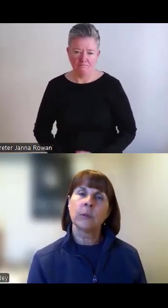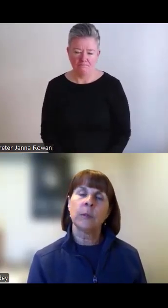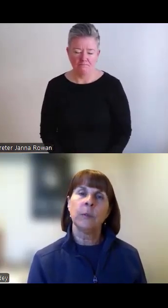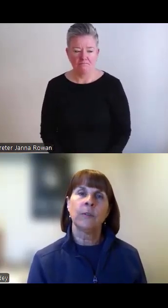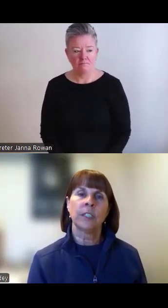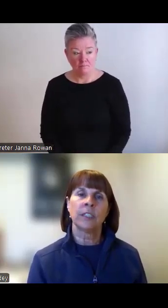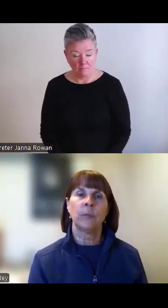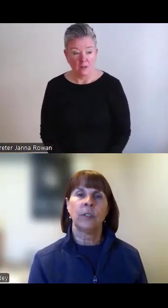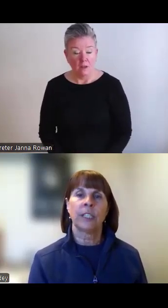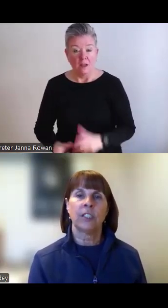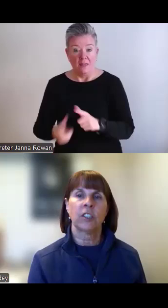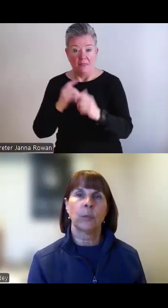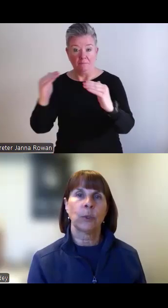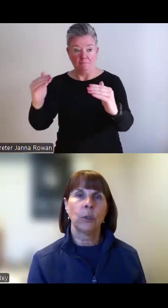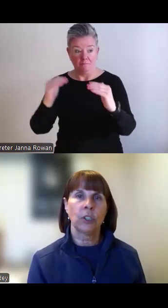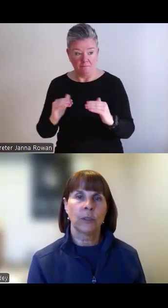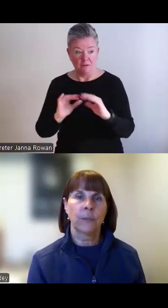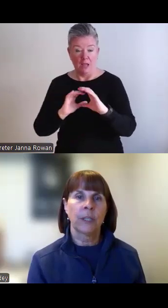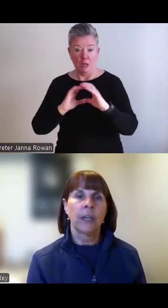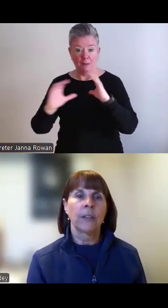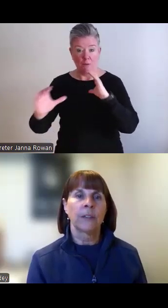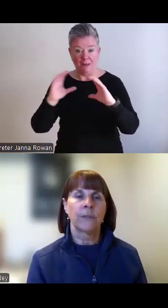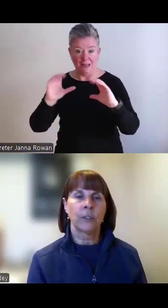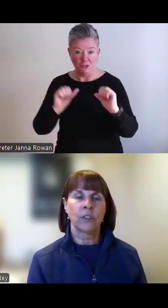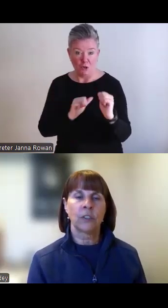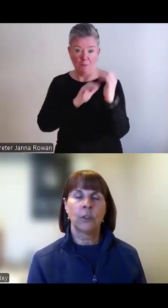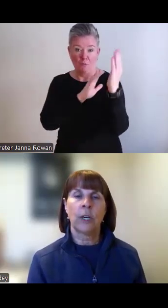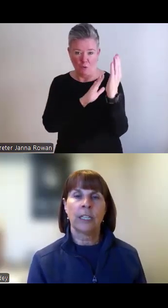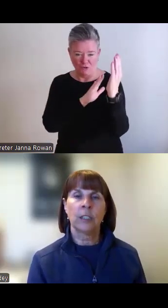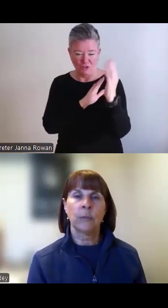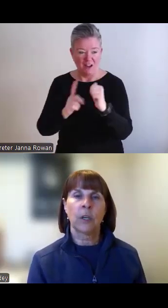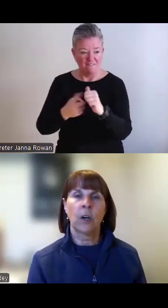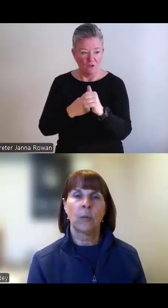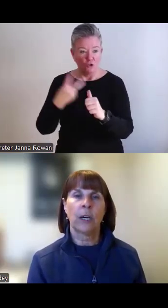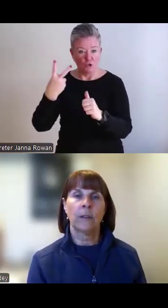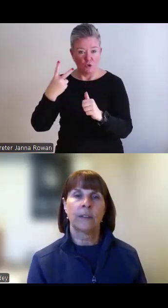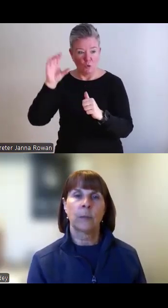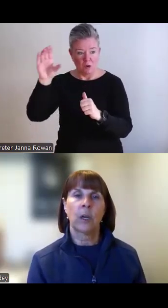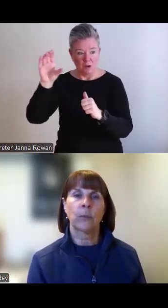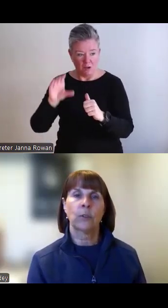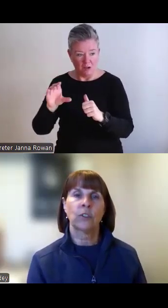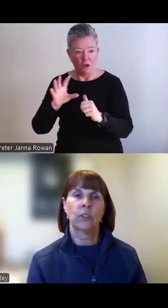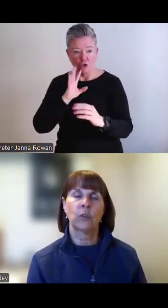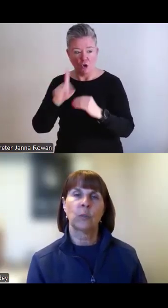Next, we move on to communication approach. The first two items are about the approach